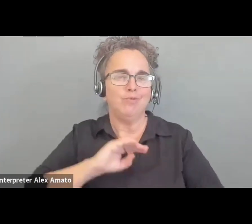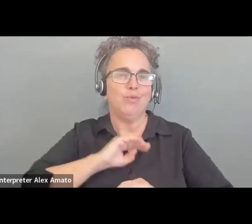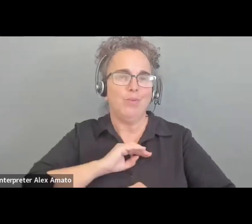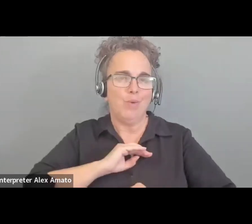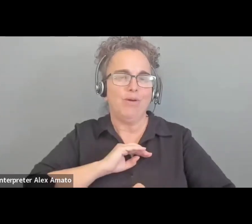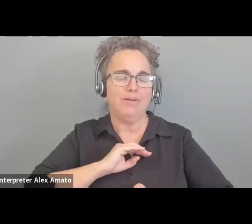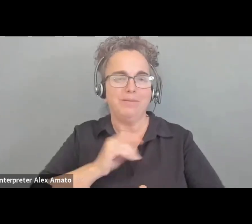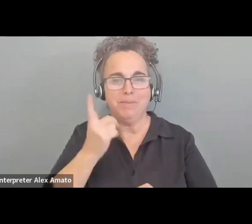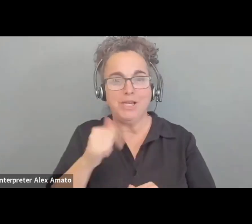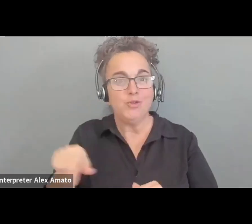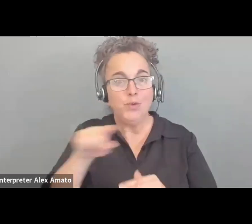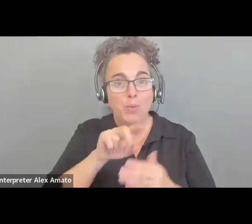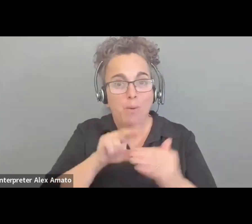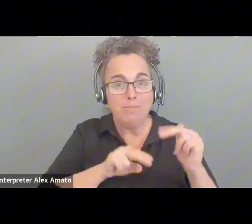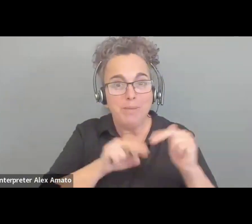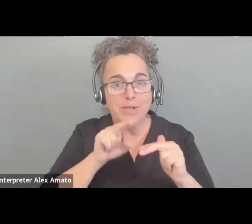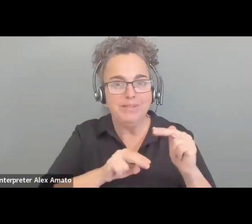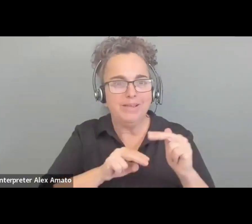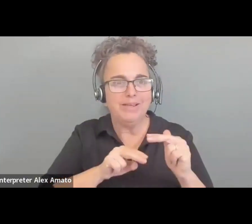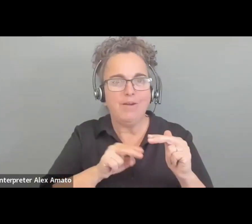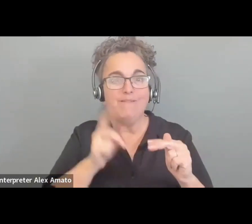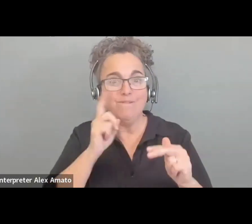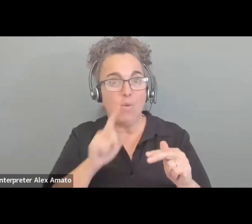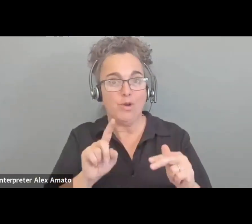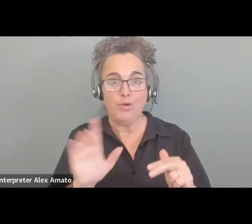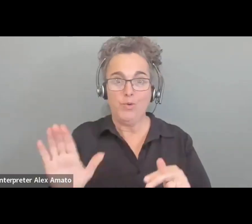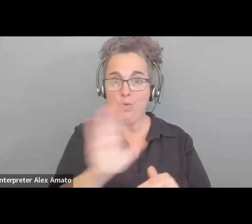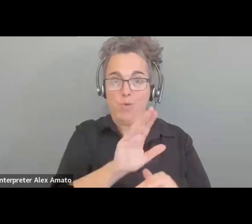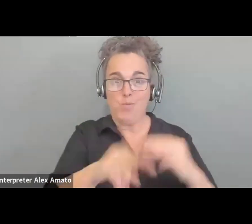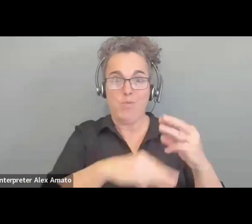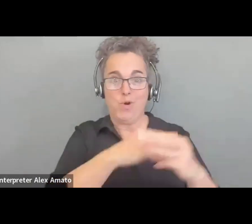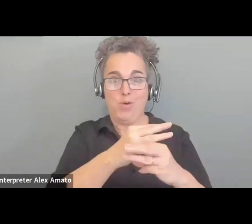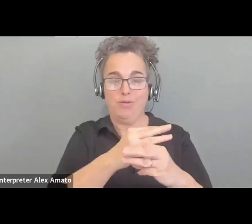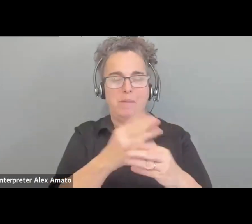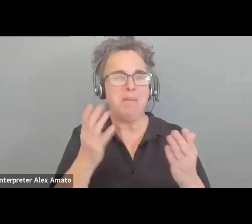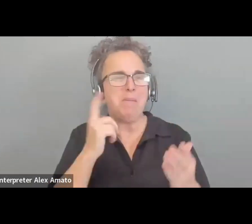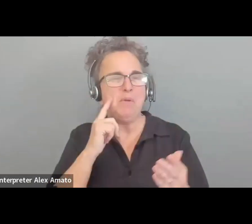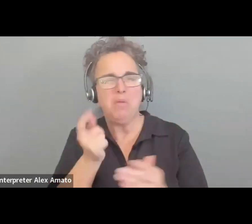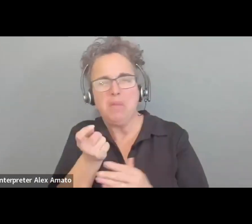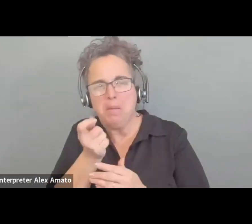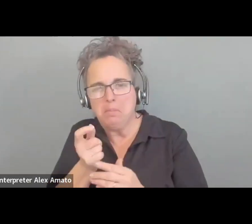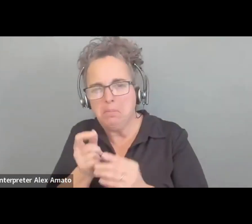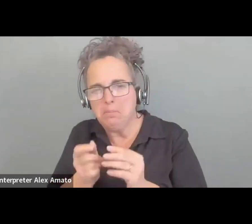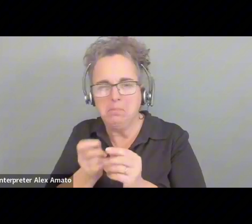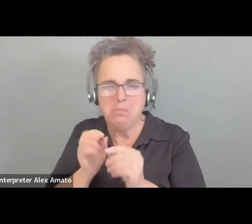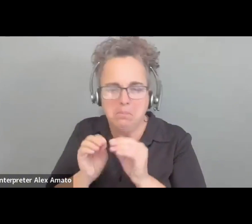because you are building for the world. You may think you're building a little thing and a little thing.